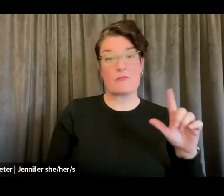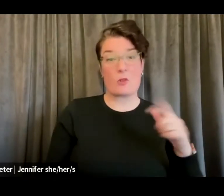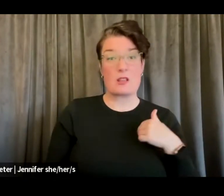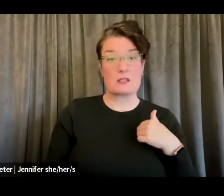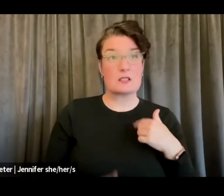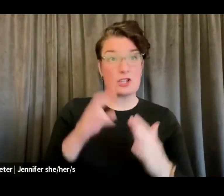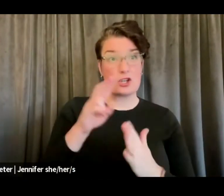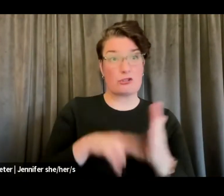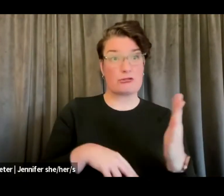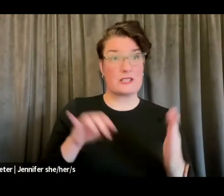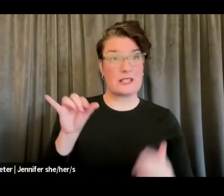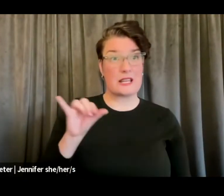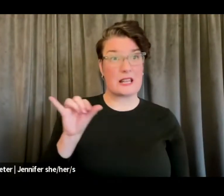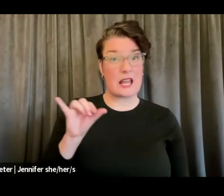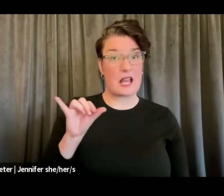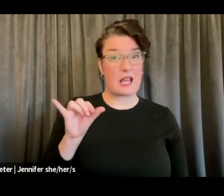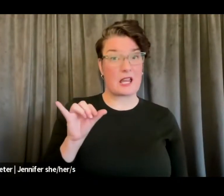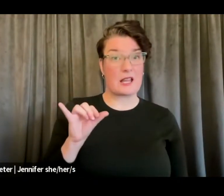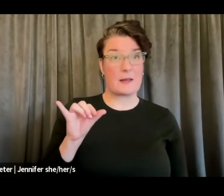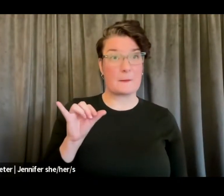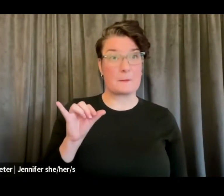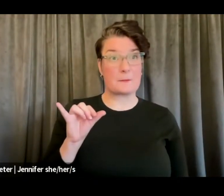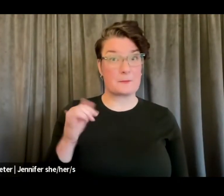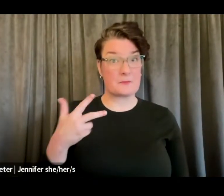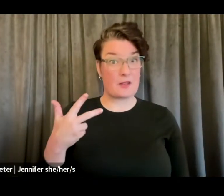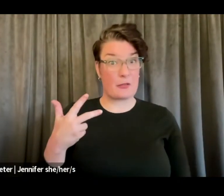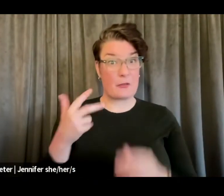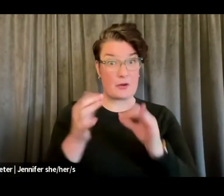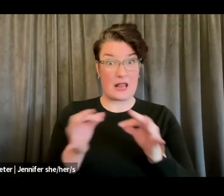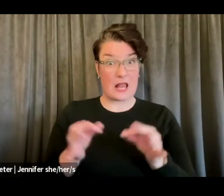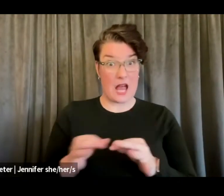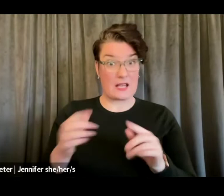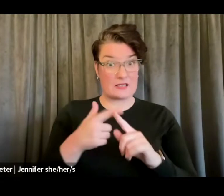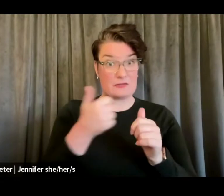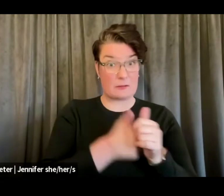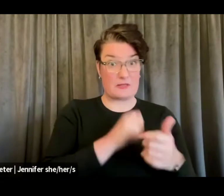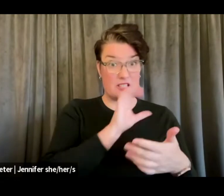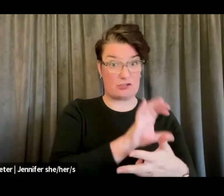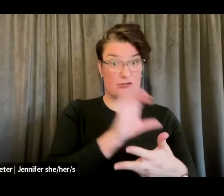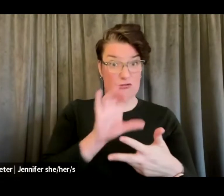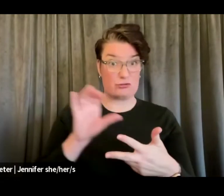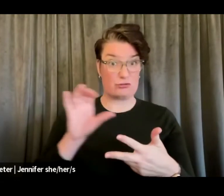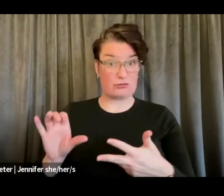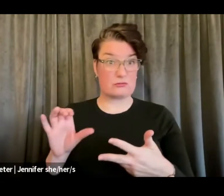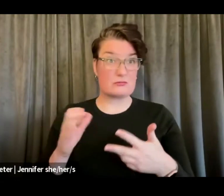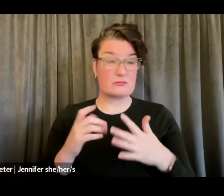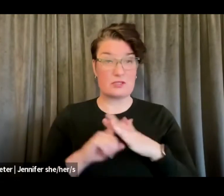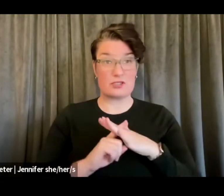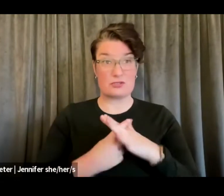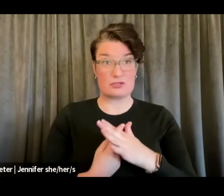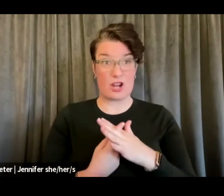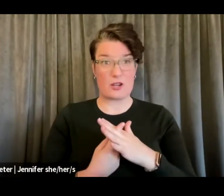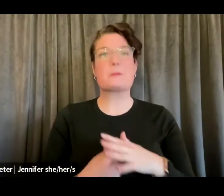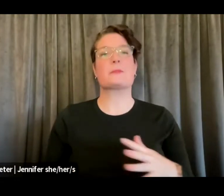Lukaza: Maybe I'll read like three lines from each section as a starting point.